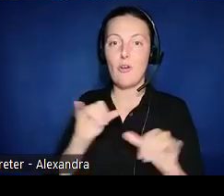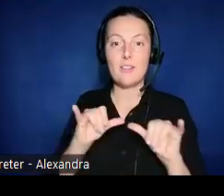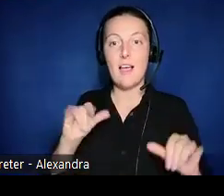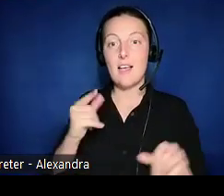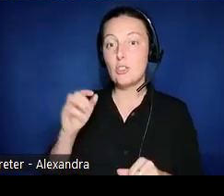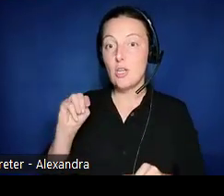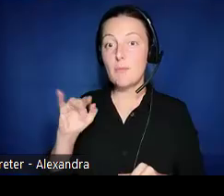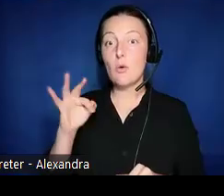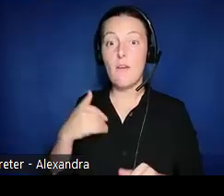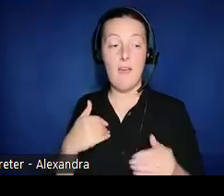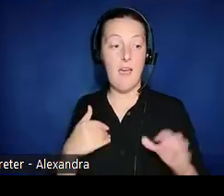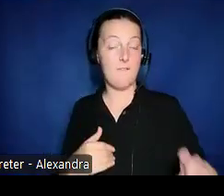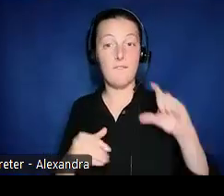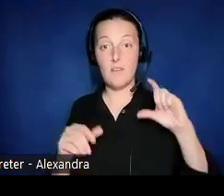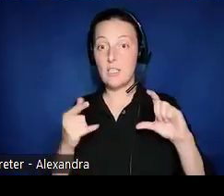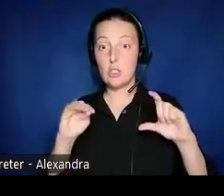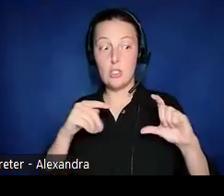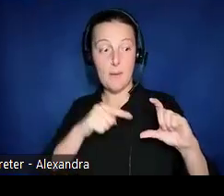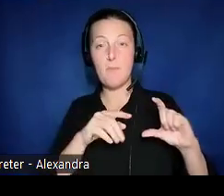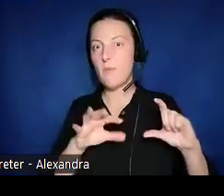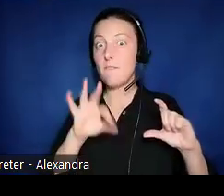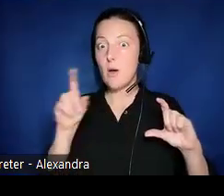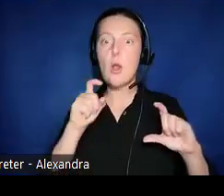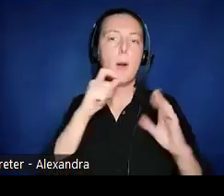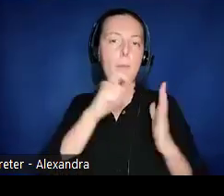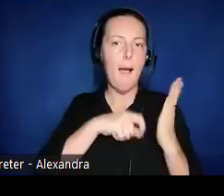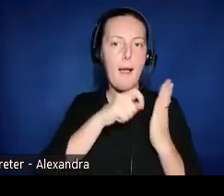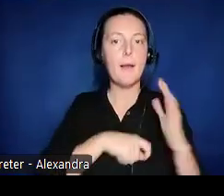uh, and it's not, you know, a convenient shape like a cube or or a rectangle,